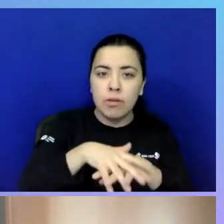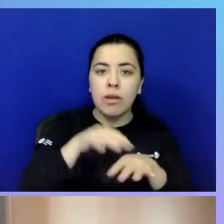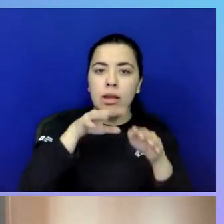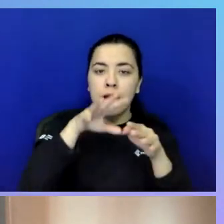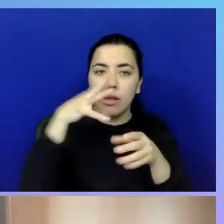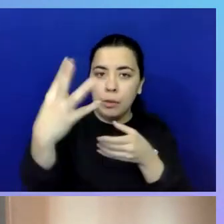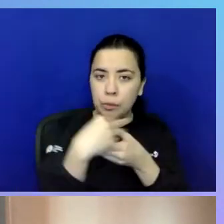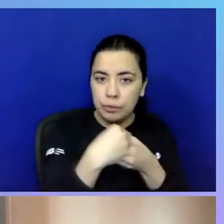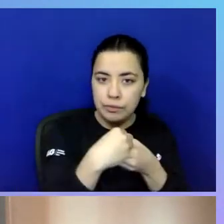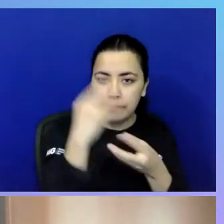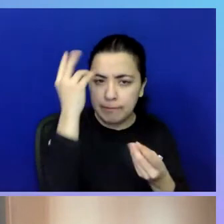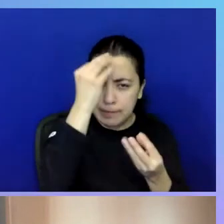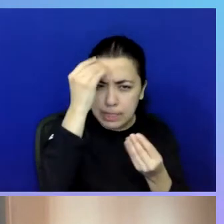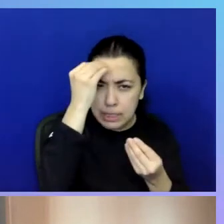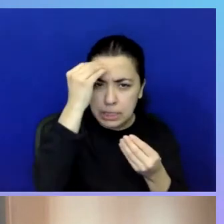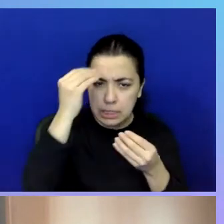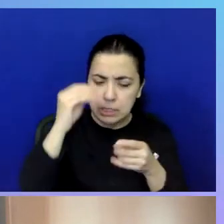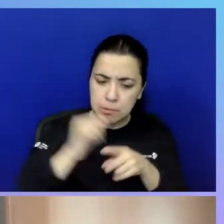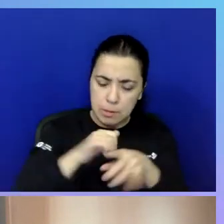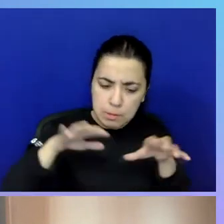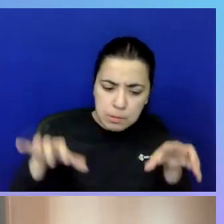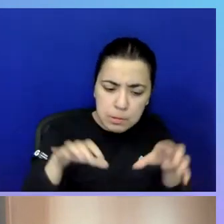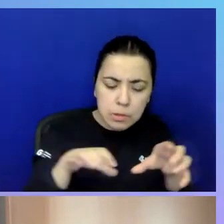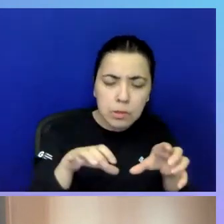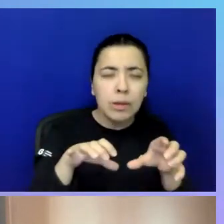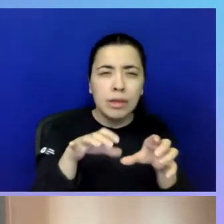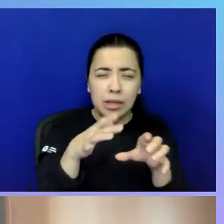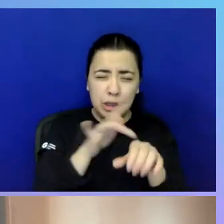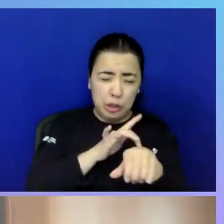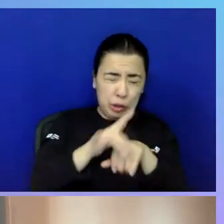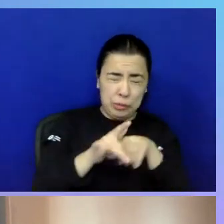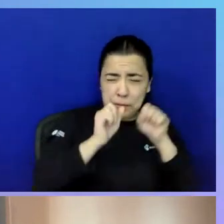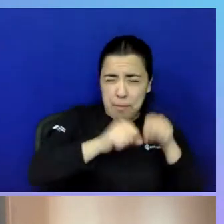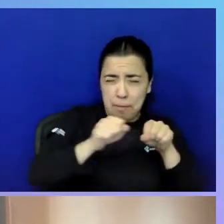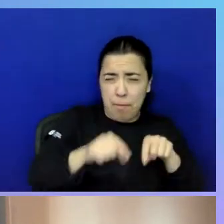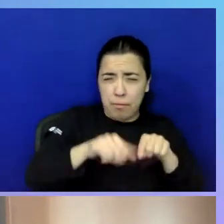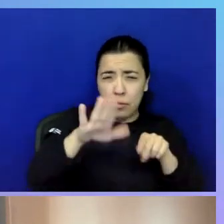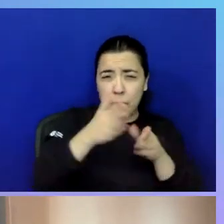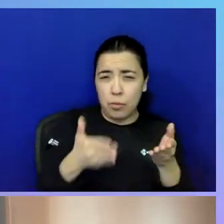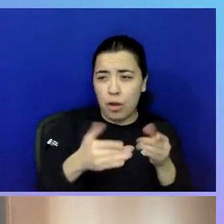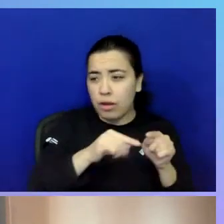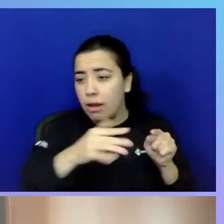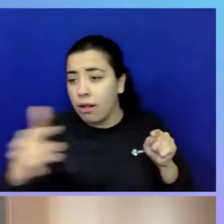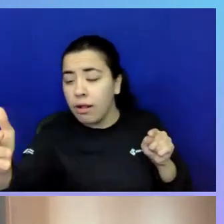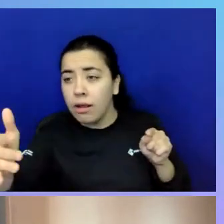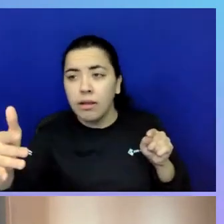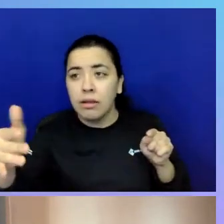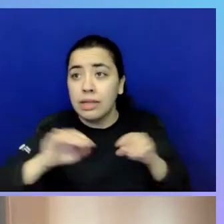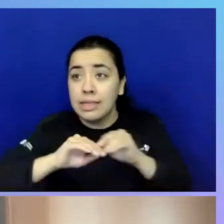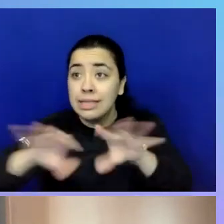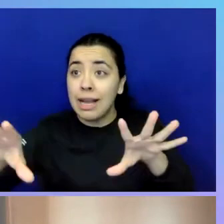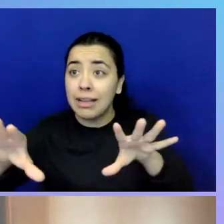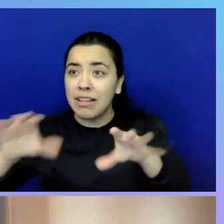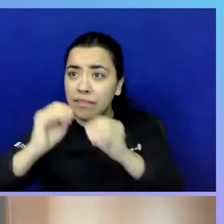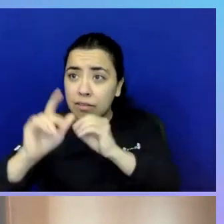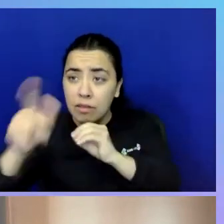development at as early as possible. So shifting left places, accessibility at the front of the line. And rather